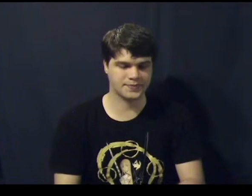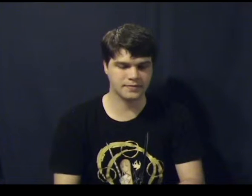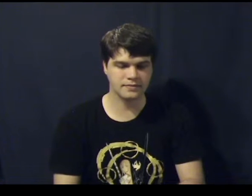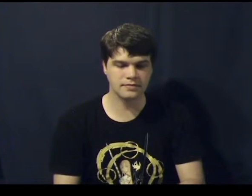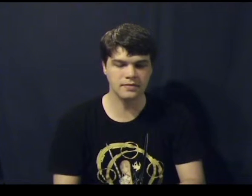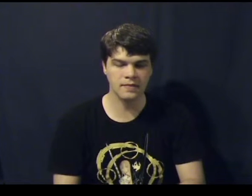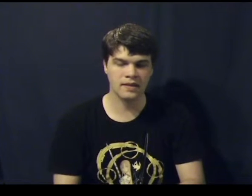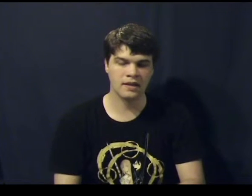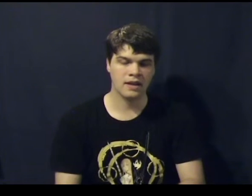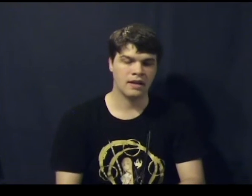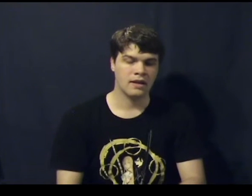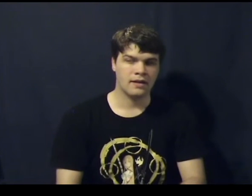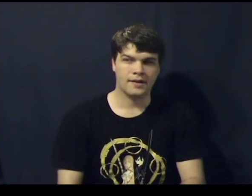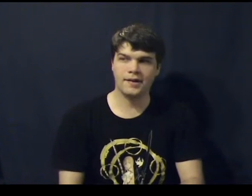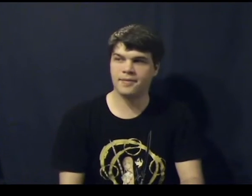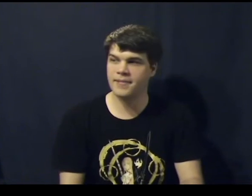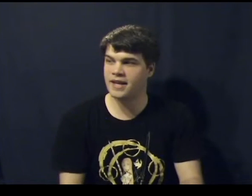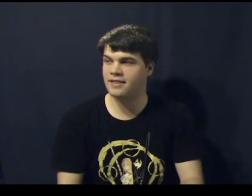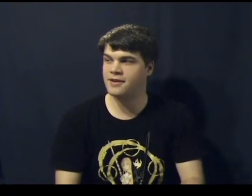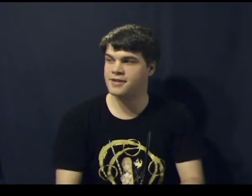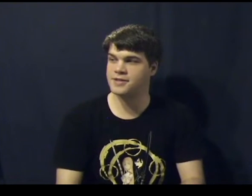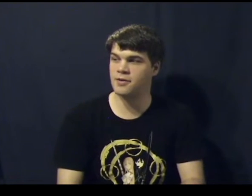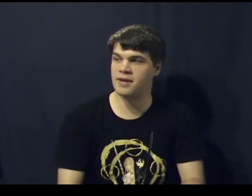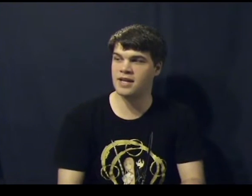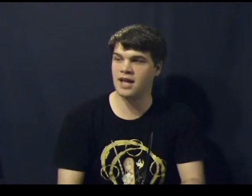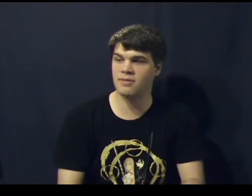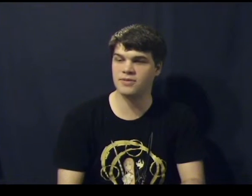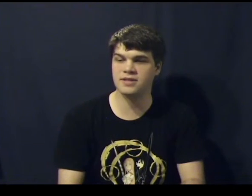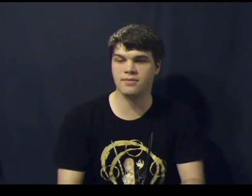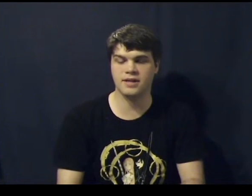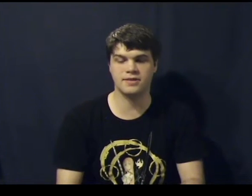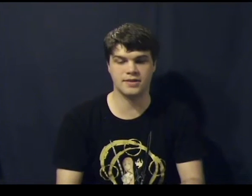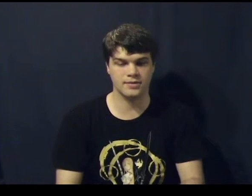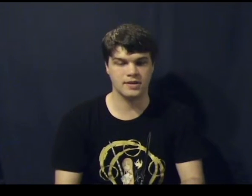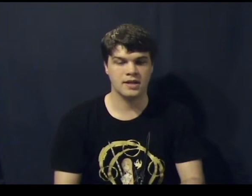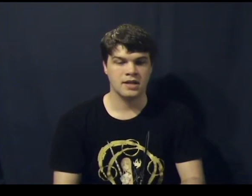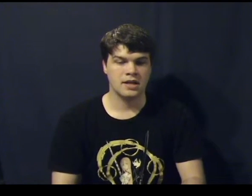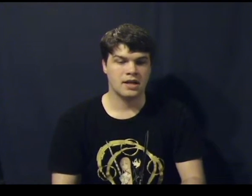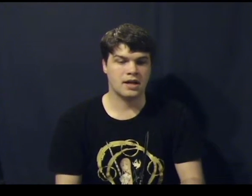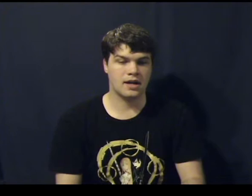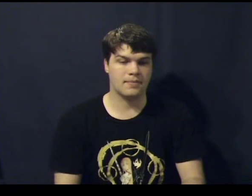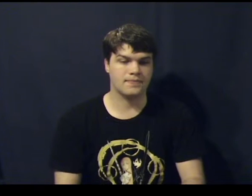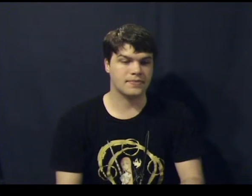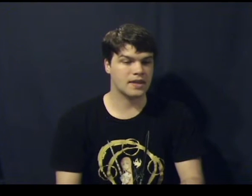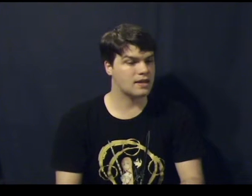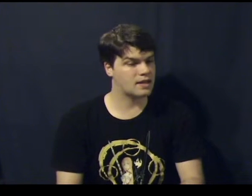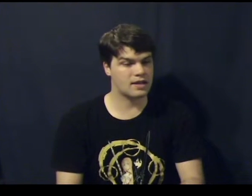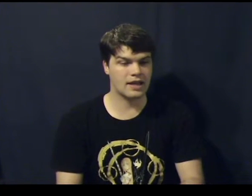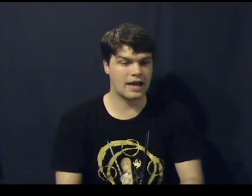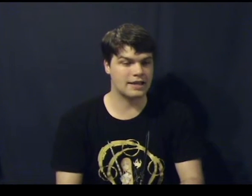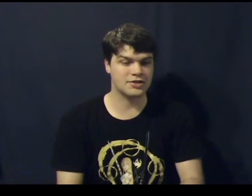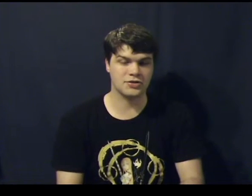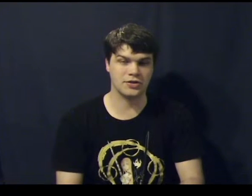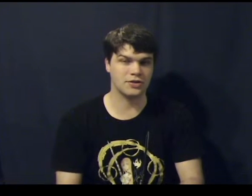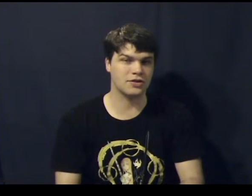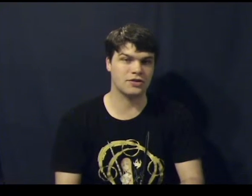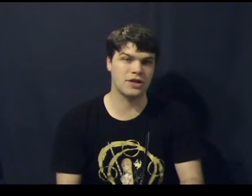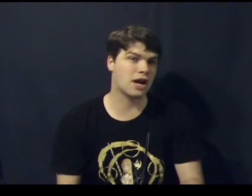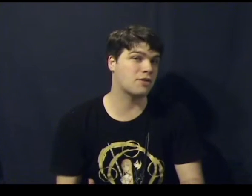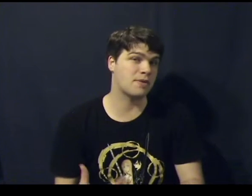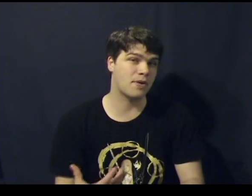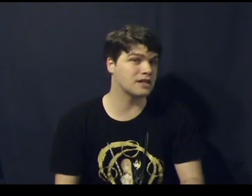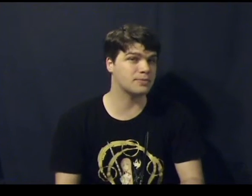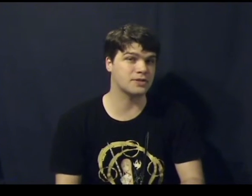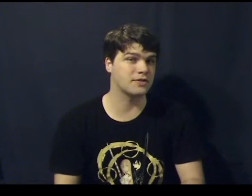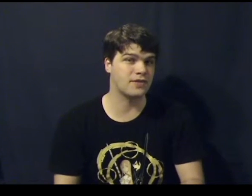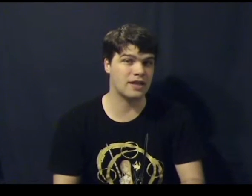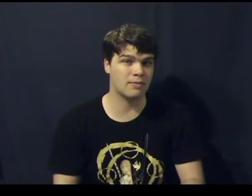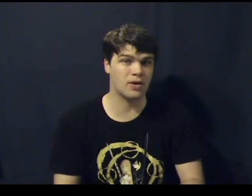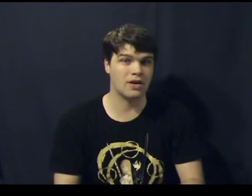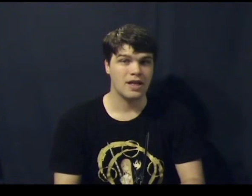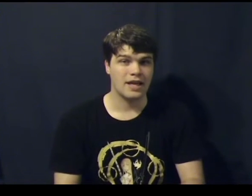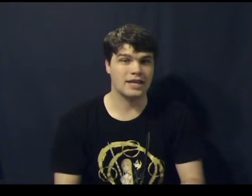Oh man, there are so many animals that we could do and it's just not going to be possible to convey them all